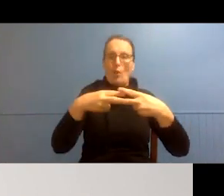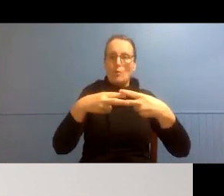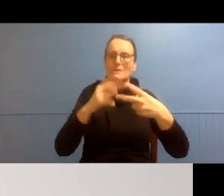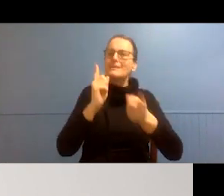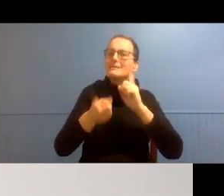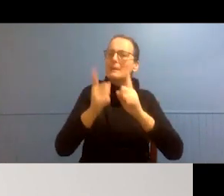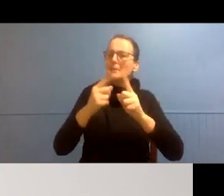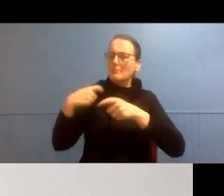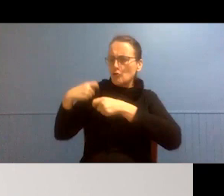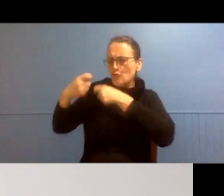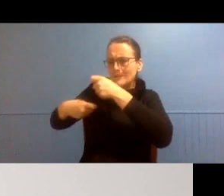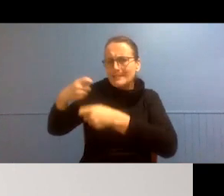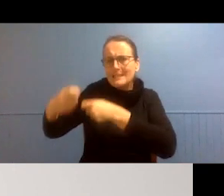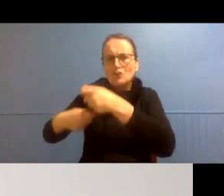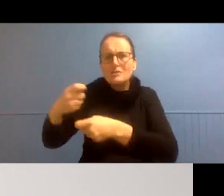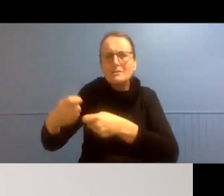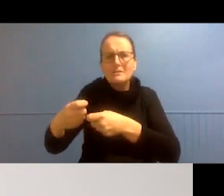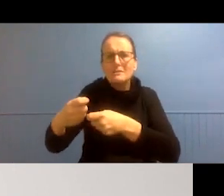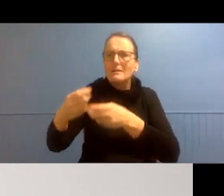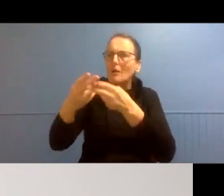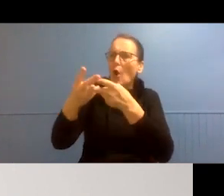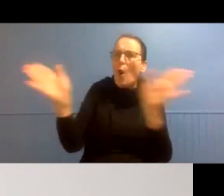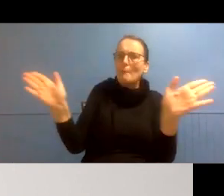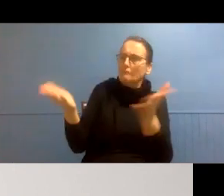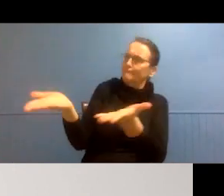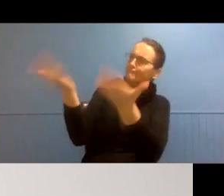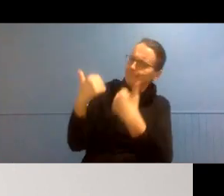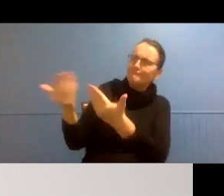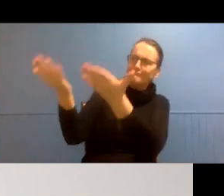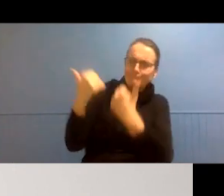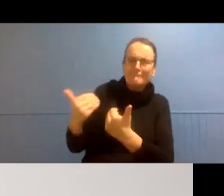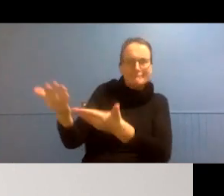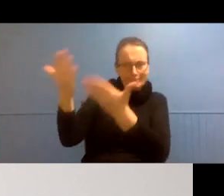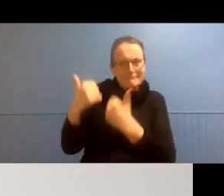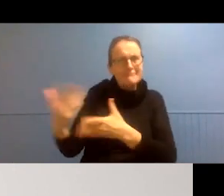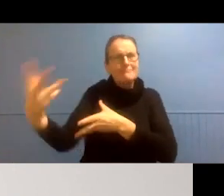practices are open for everybody and all are welcome. This is like most